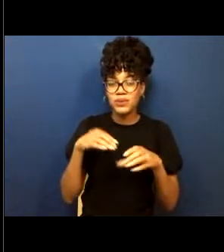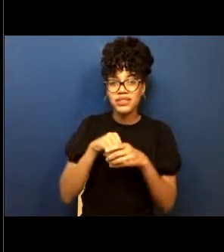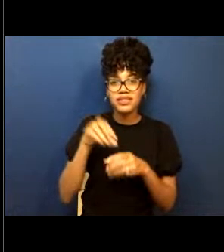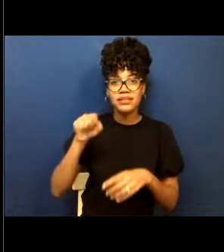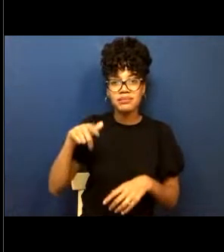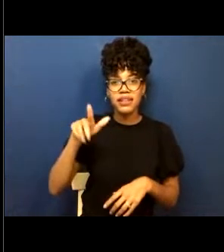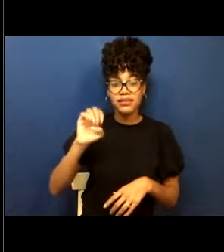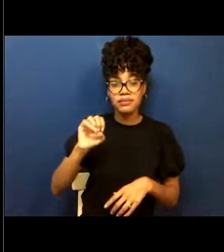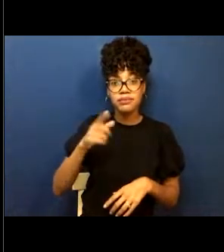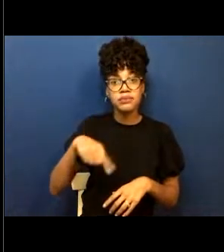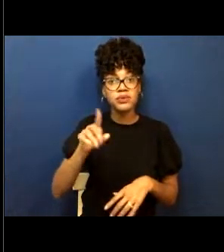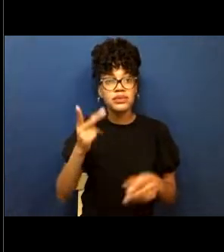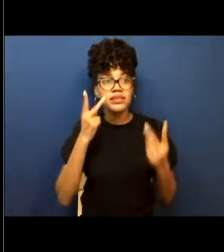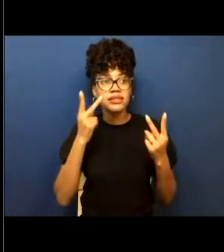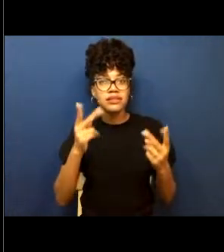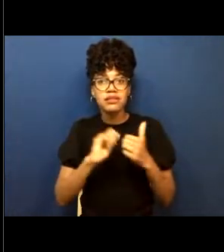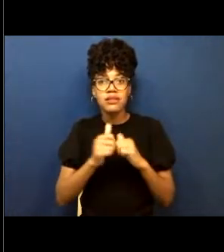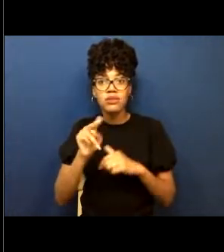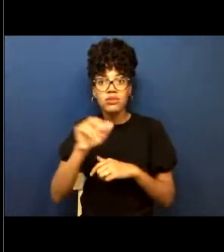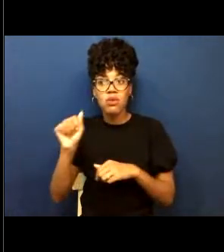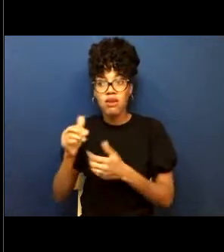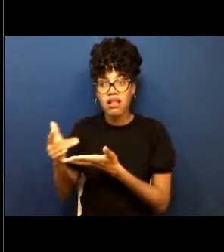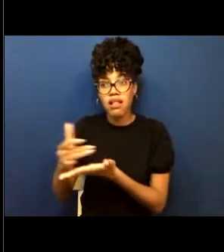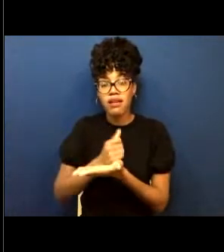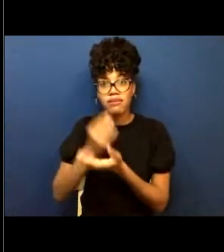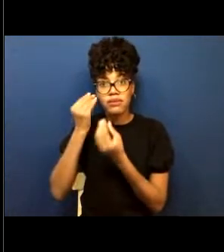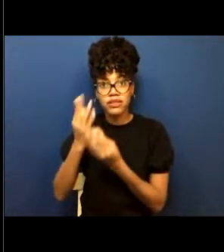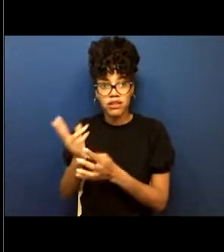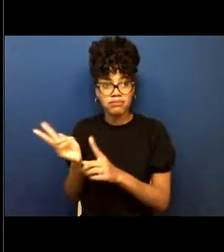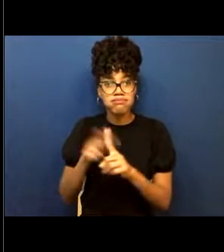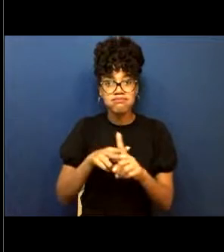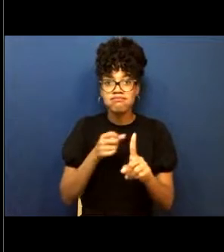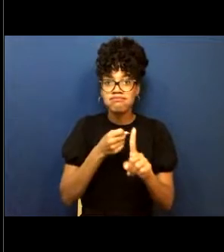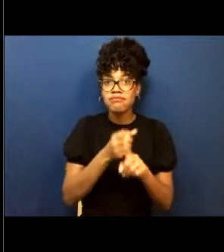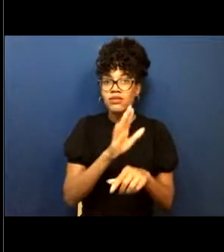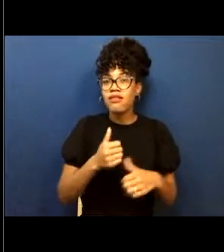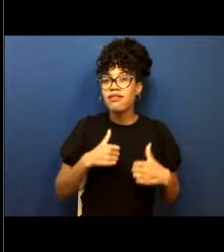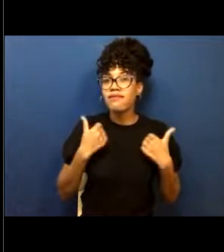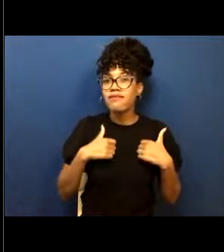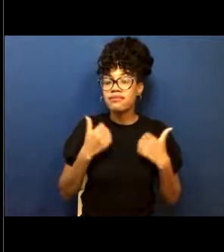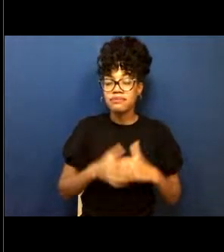is part of your everyday life. Now, this series was specifically designed to help you get to know NOAA